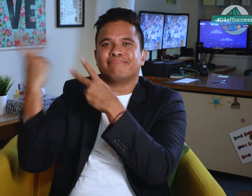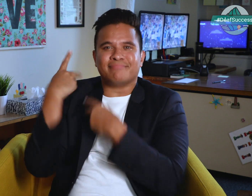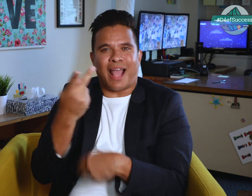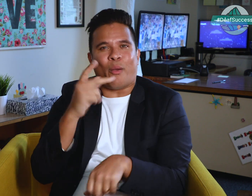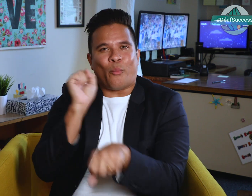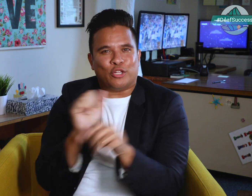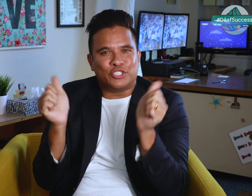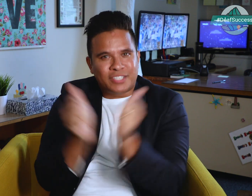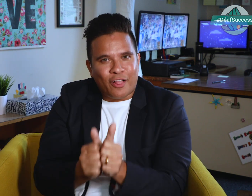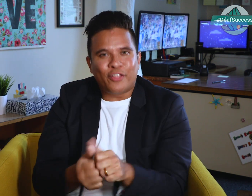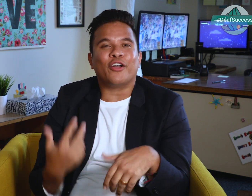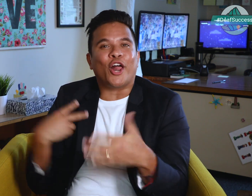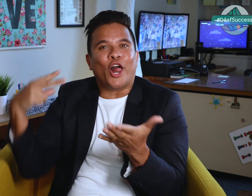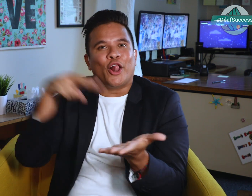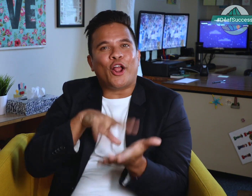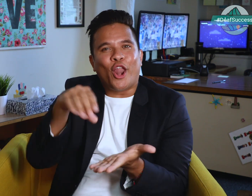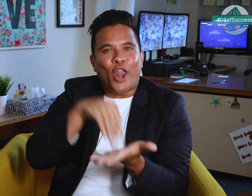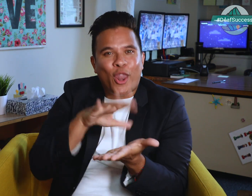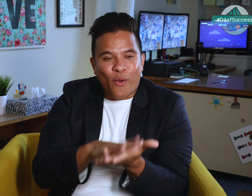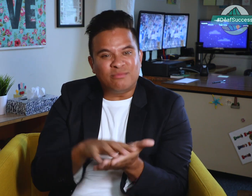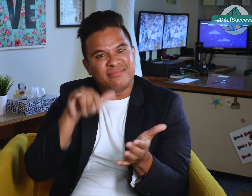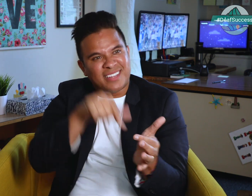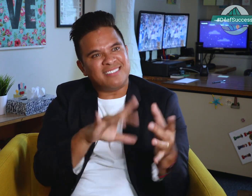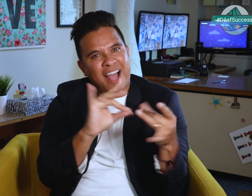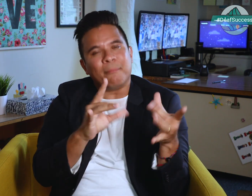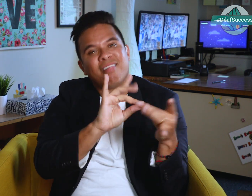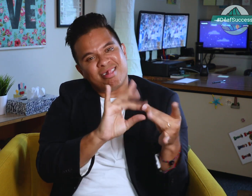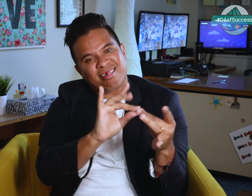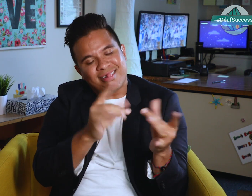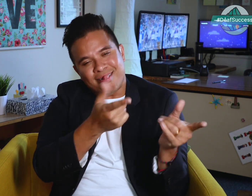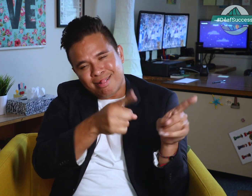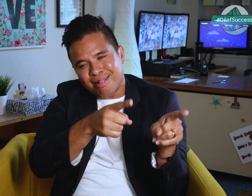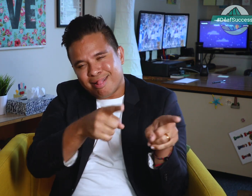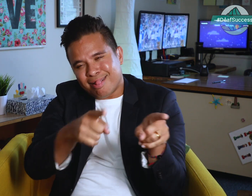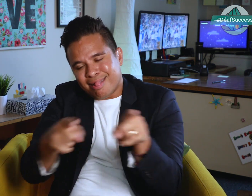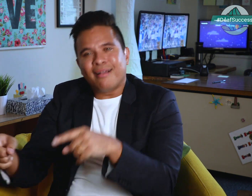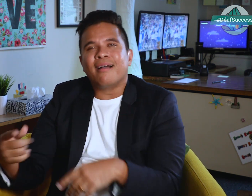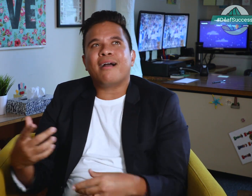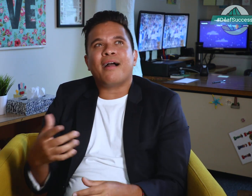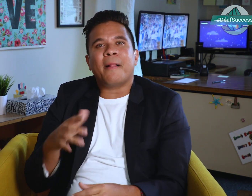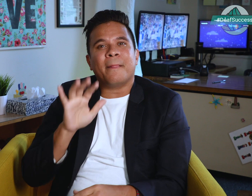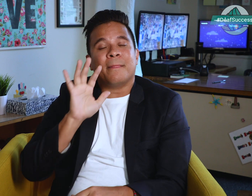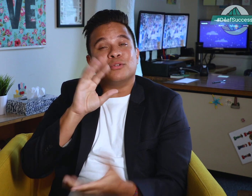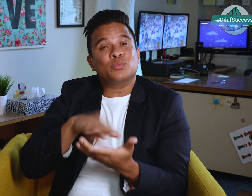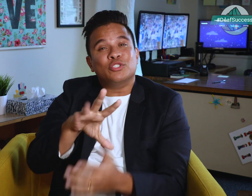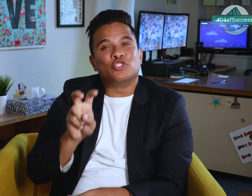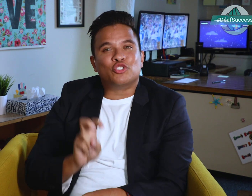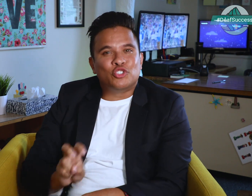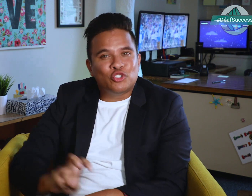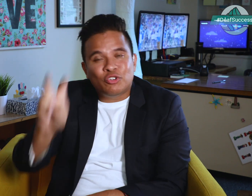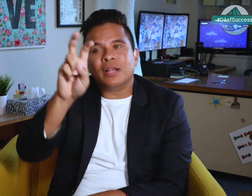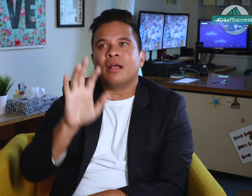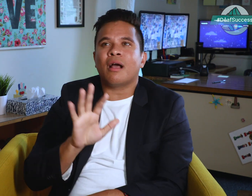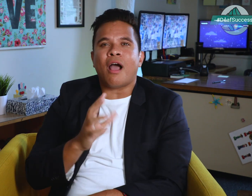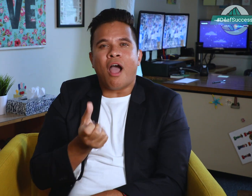we look back on our work together. We review the notes and comments made by the student, reflecting on their journey and seeing